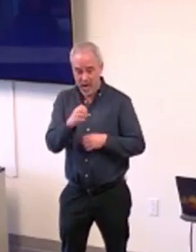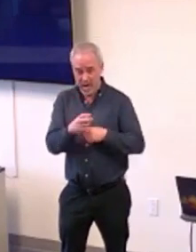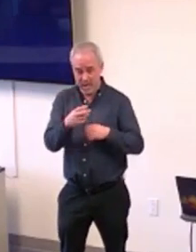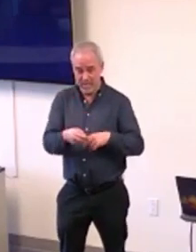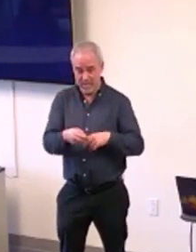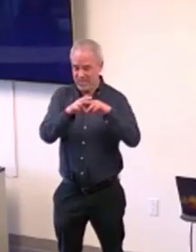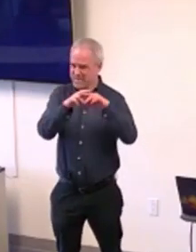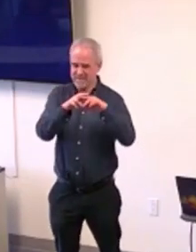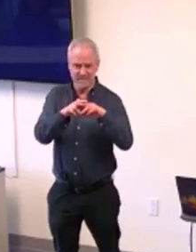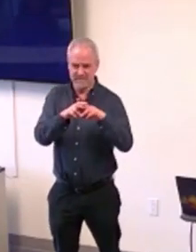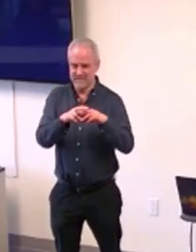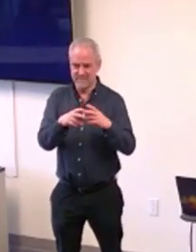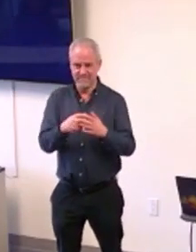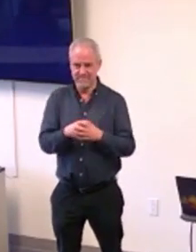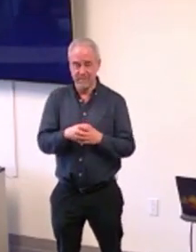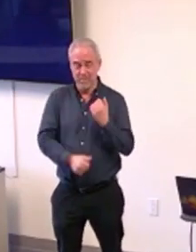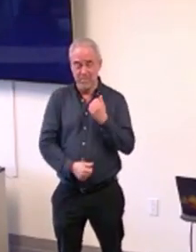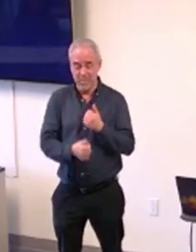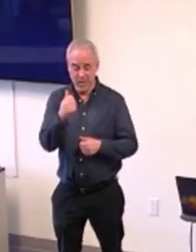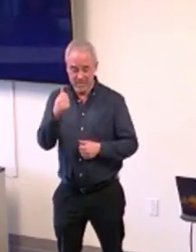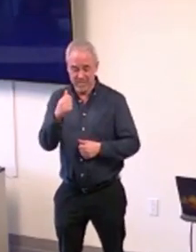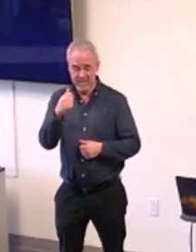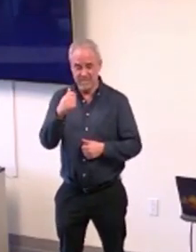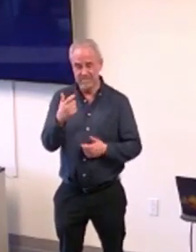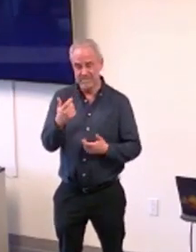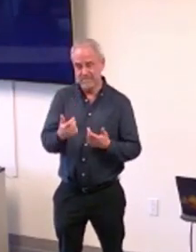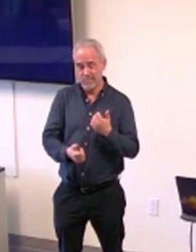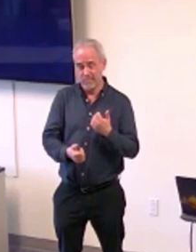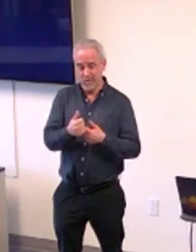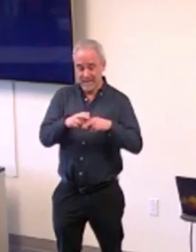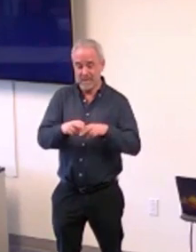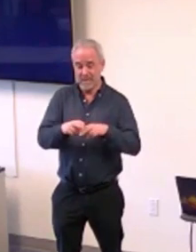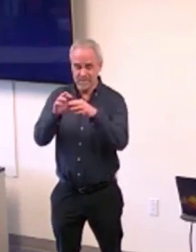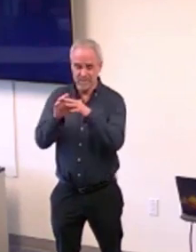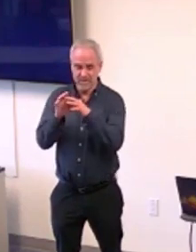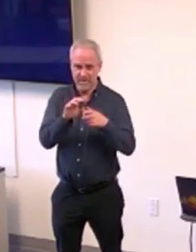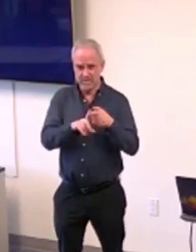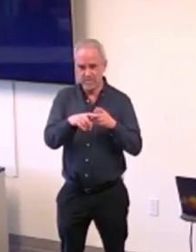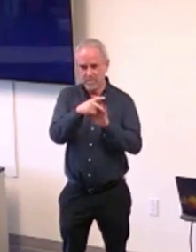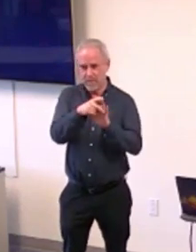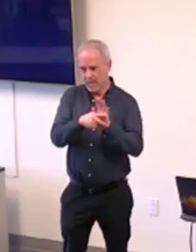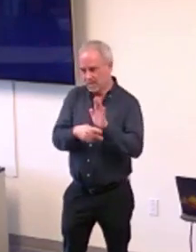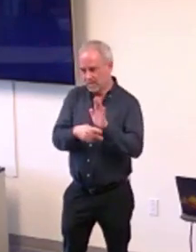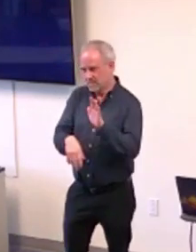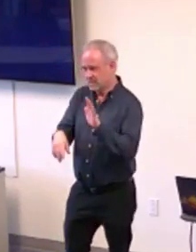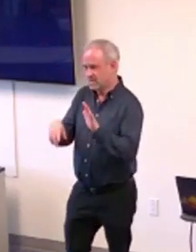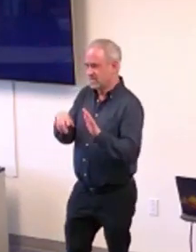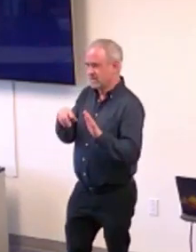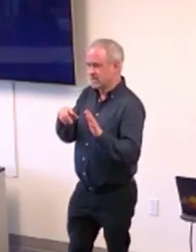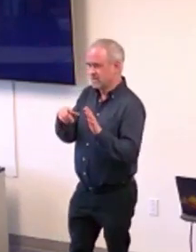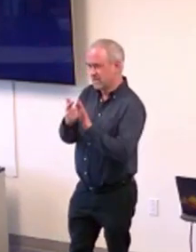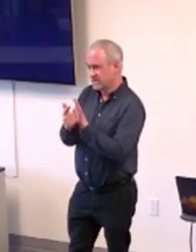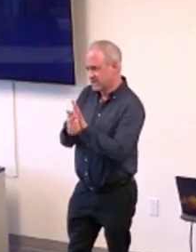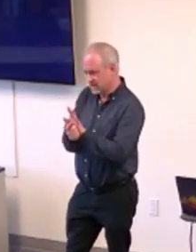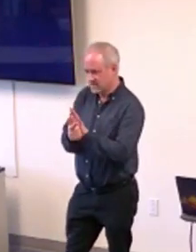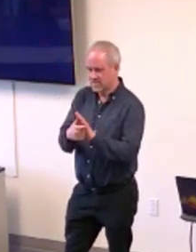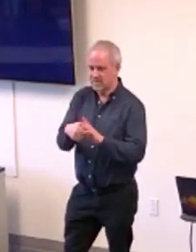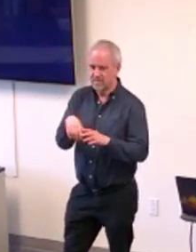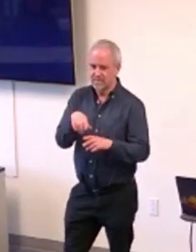The increases are largely due to policy and legislation. And enforcement. And social inequity.